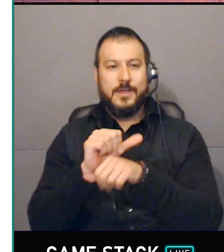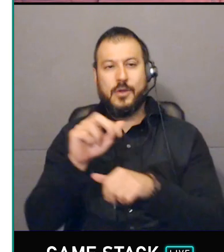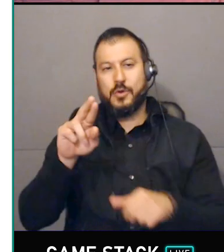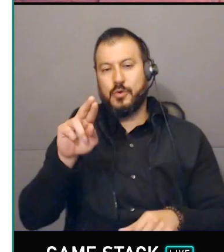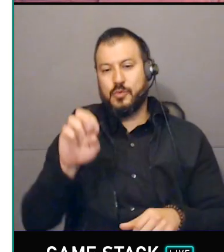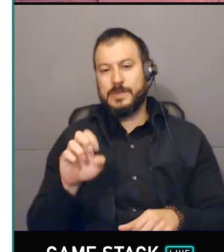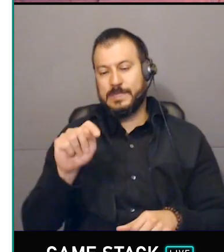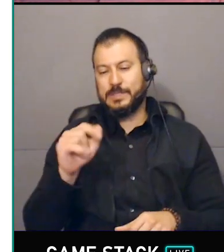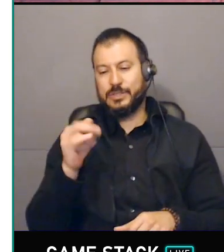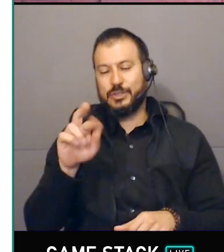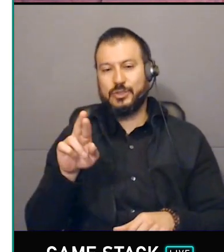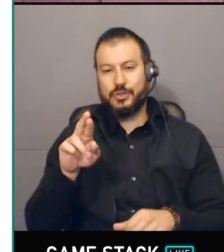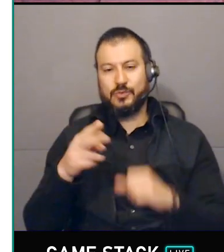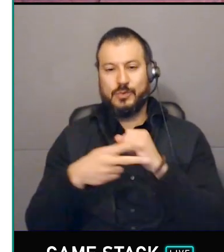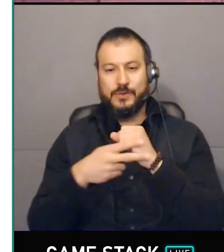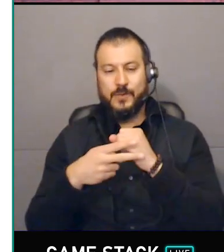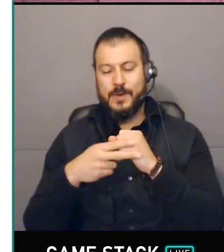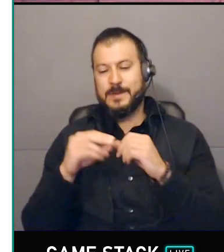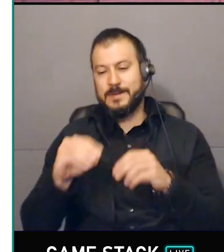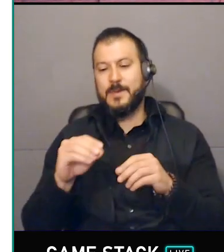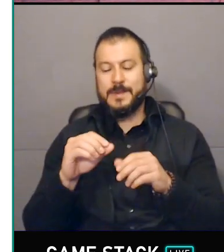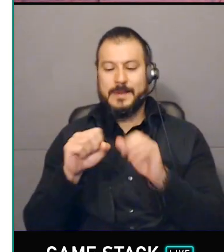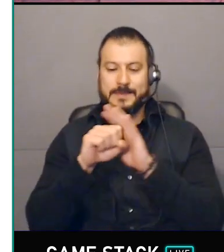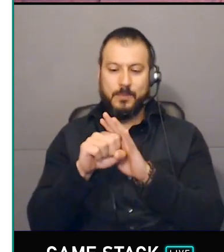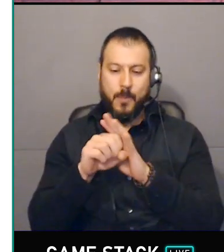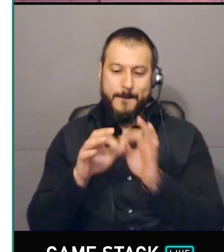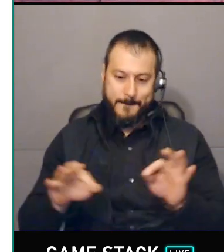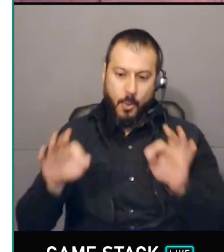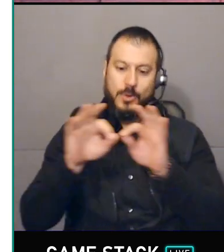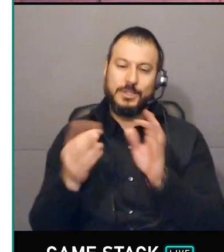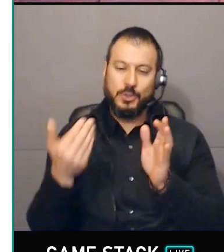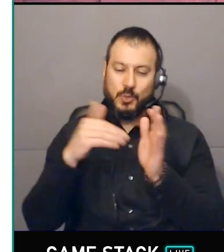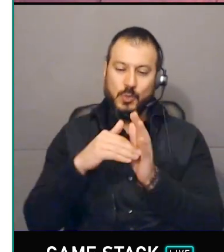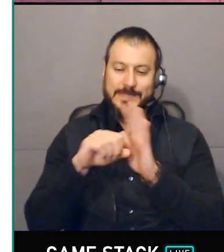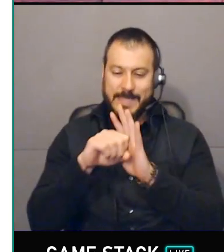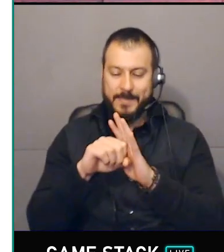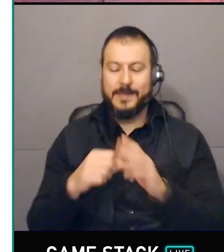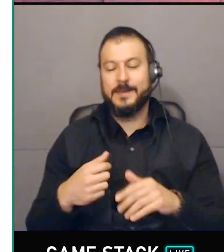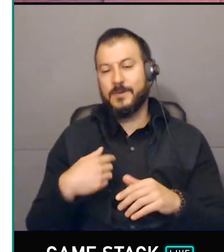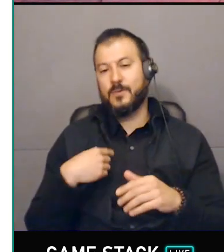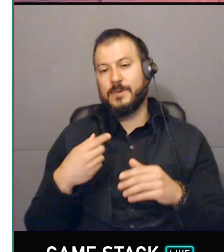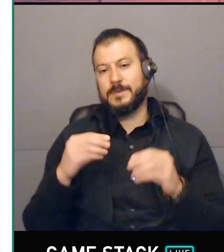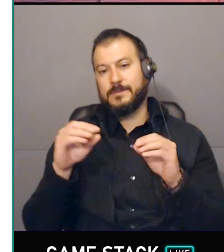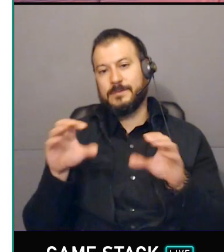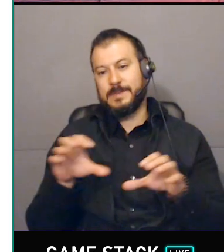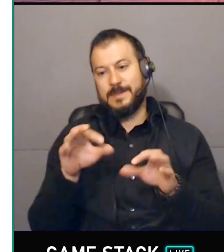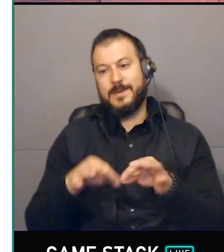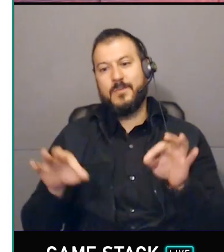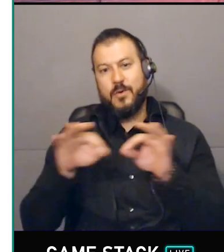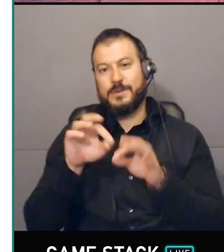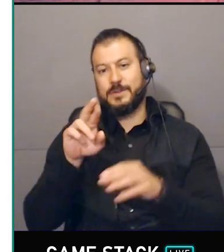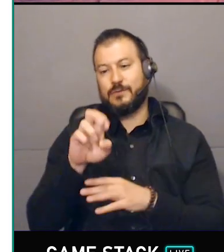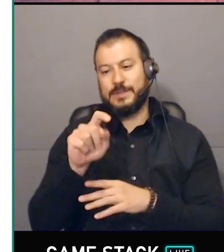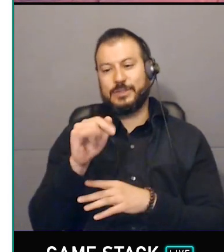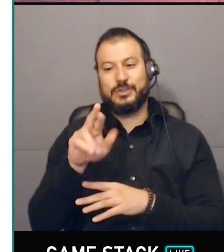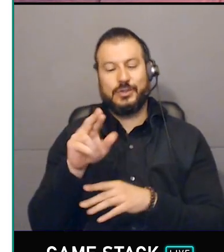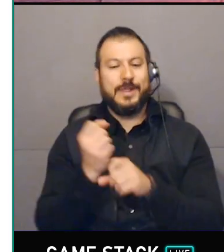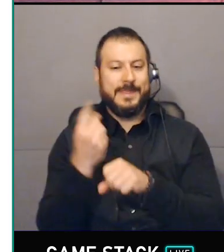as "ReSTIR", or Reservoir spatialtemporal importance resampling, and we presented the basics of ResTIR a number of times last year,